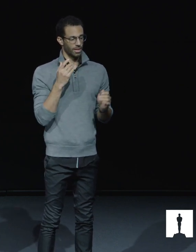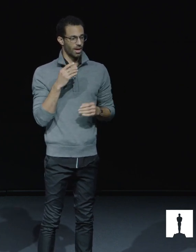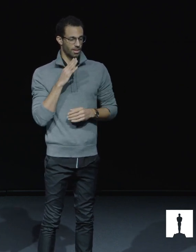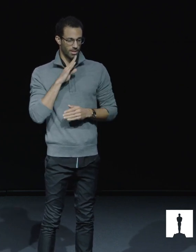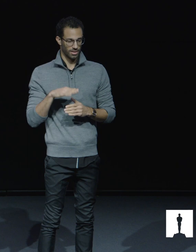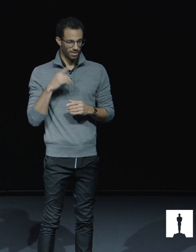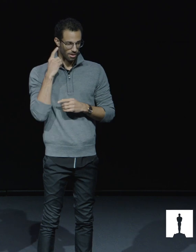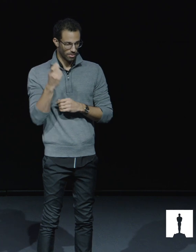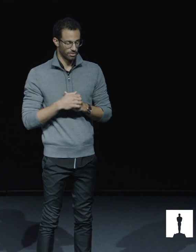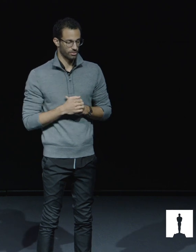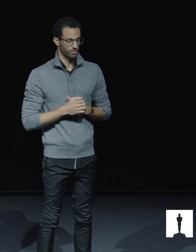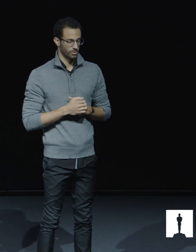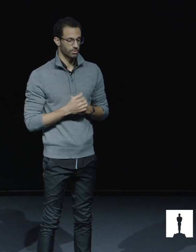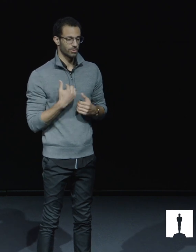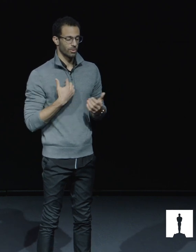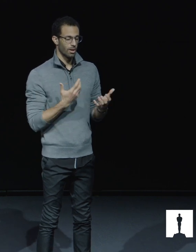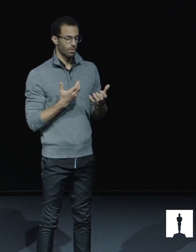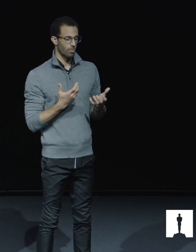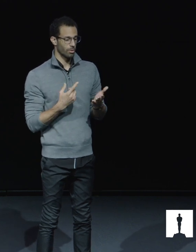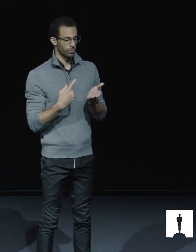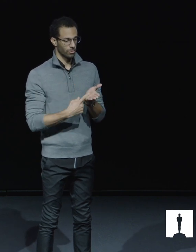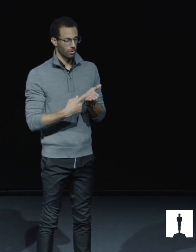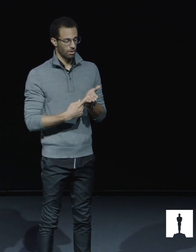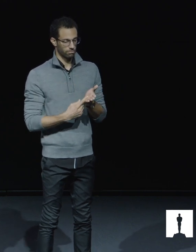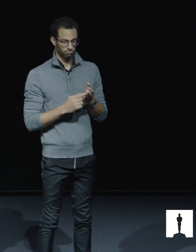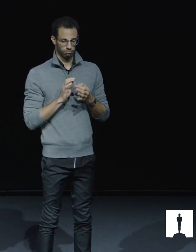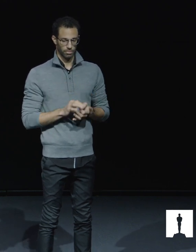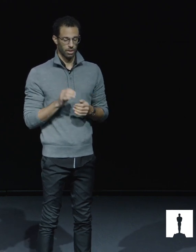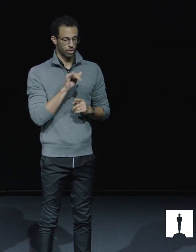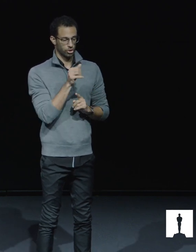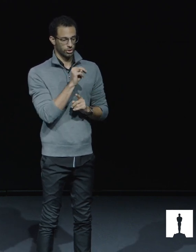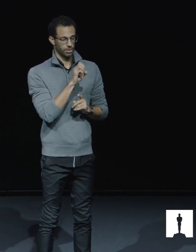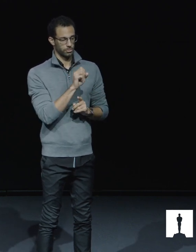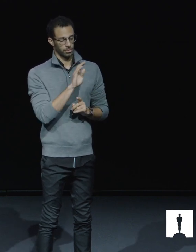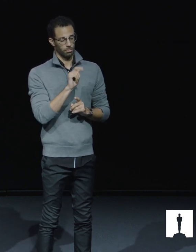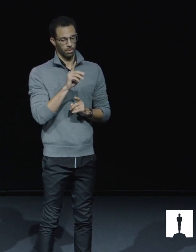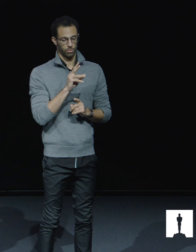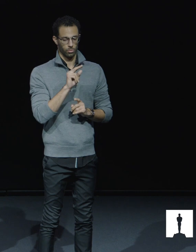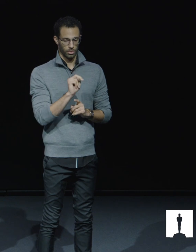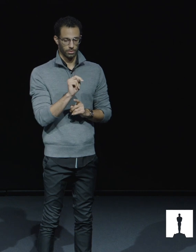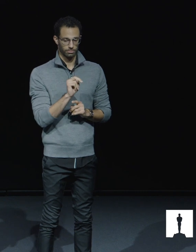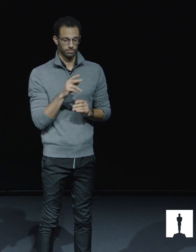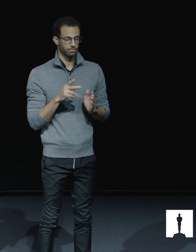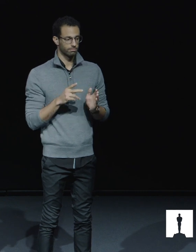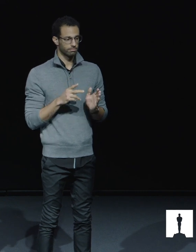I'd like to talk a little bit about James Baldwin's THE DEVIL FINDS WORK. I'll begin